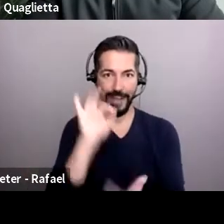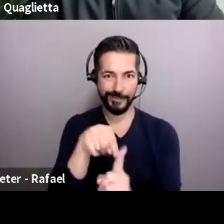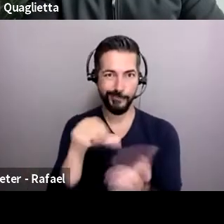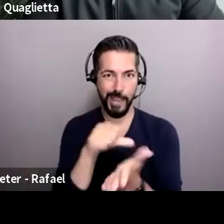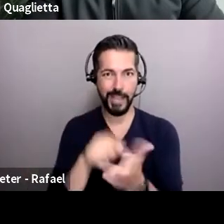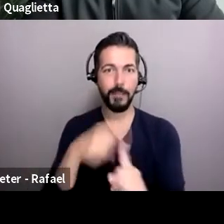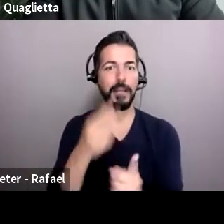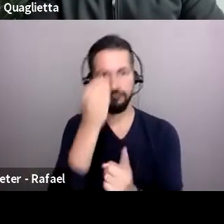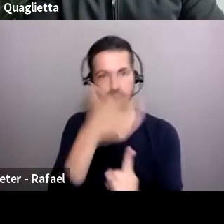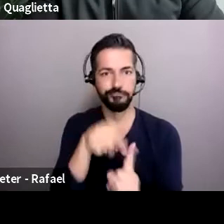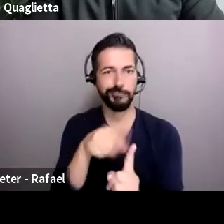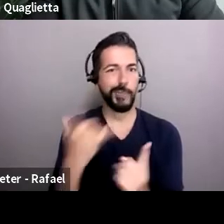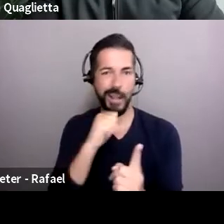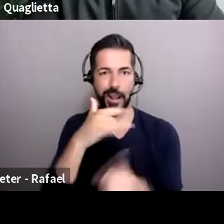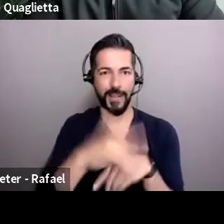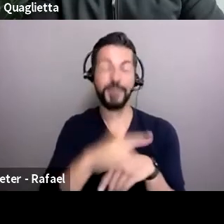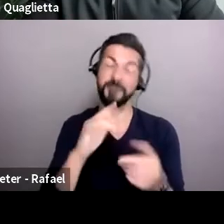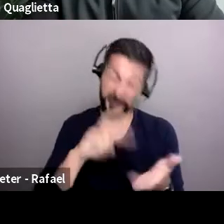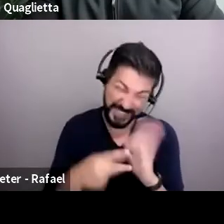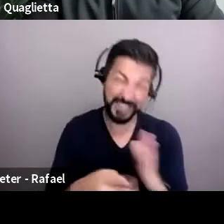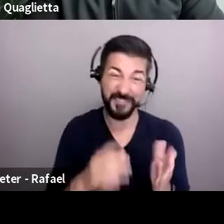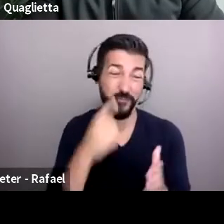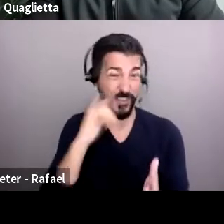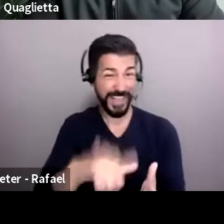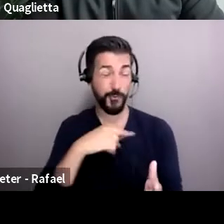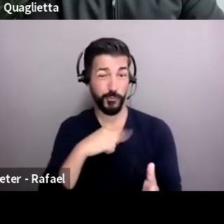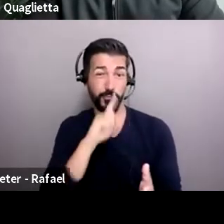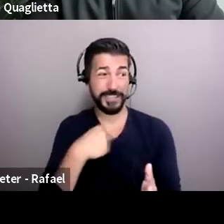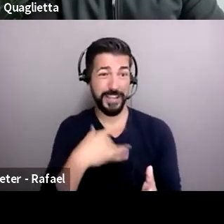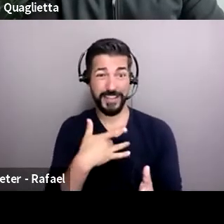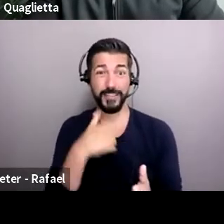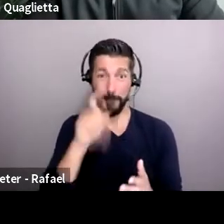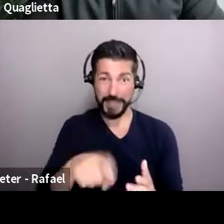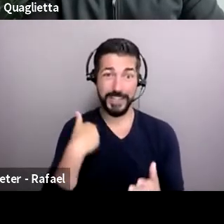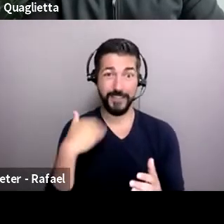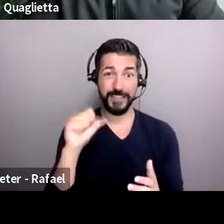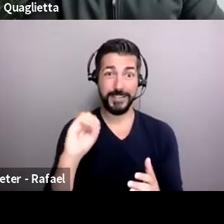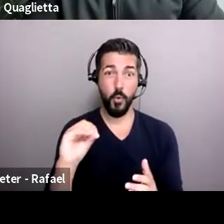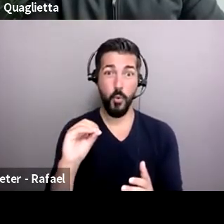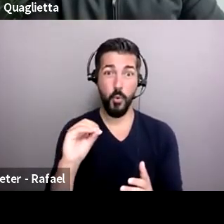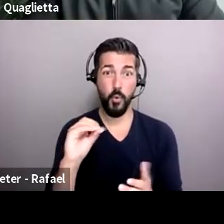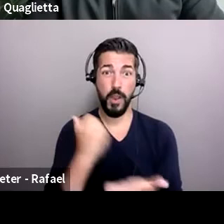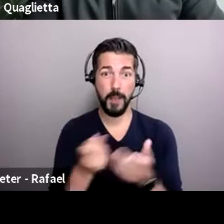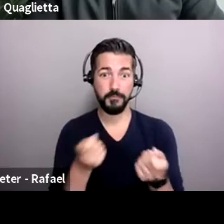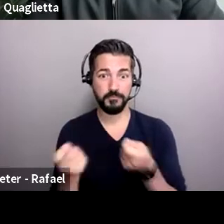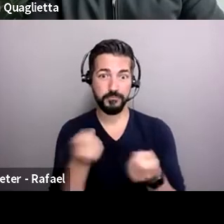That's probably already really need an SEO for that. Yeah, it's not an easy answer. Okay.